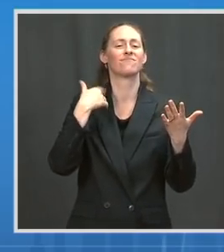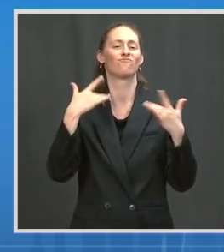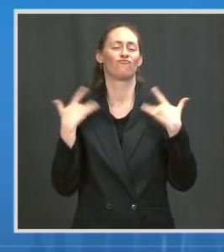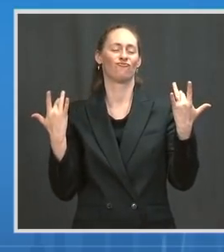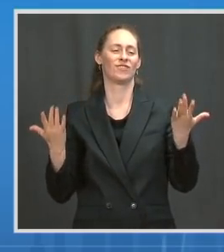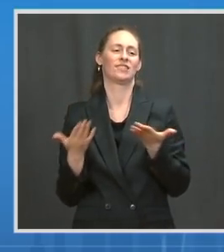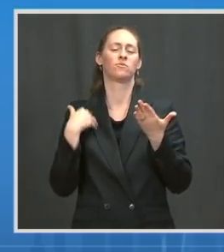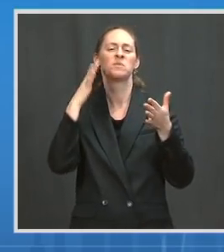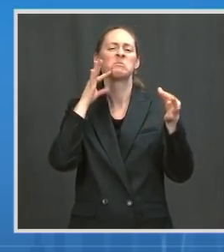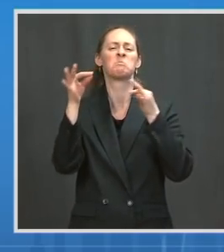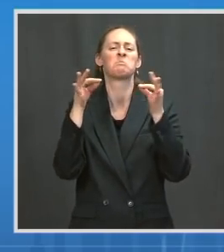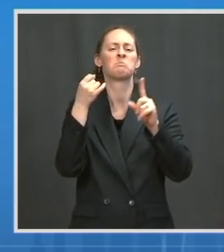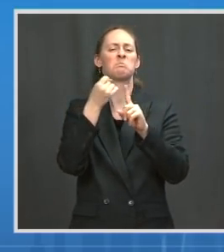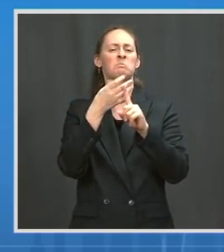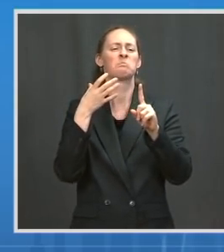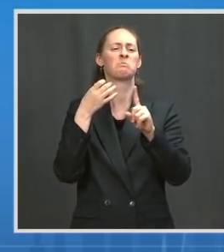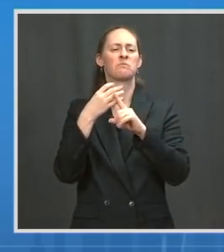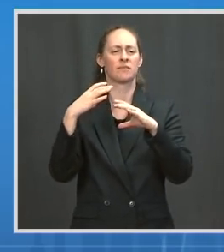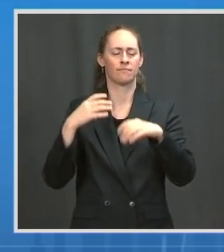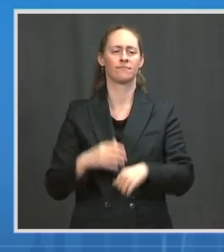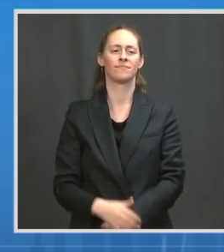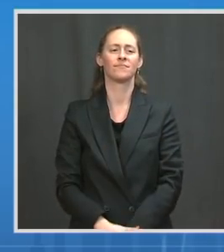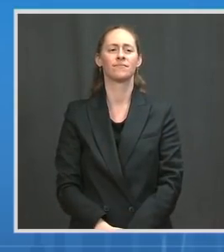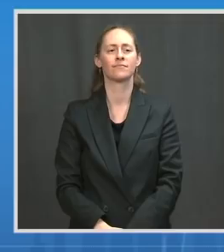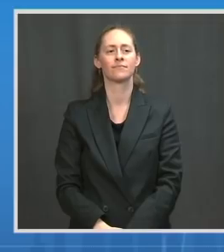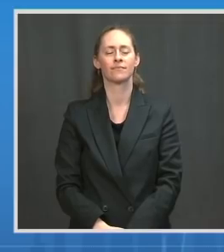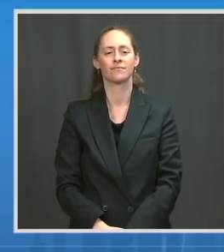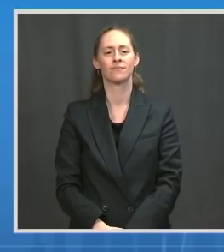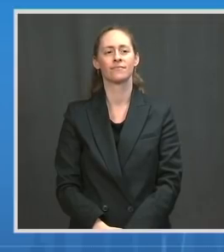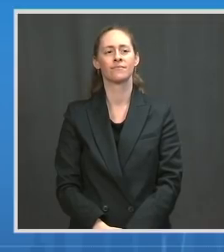just over 32,000 new cases of COVID-19.